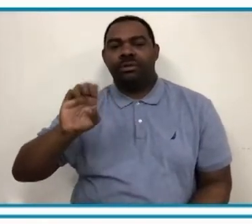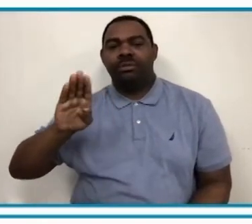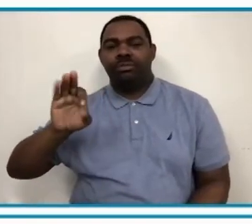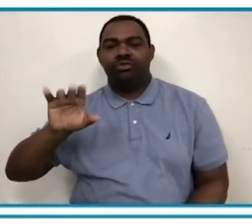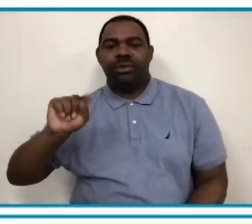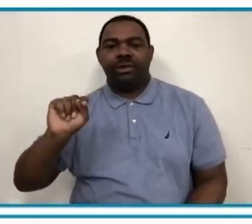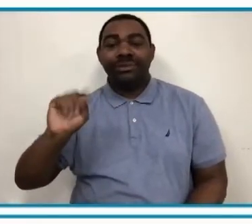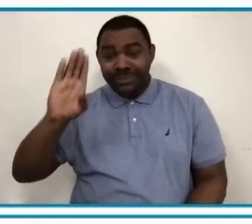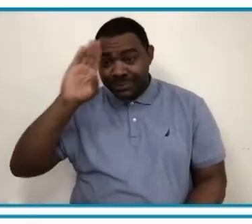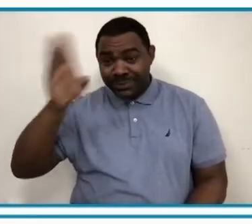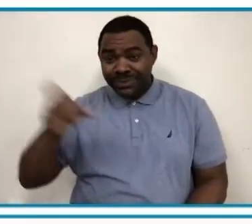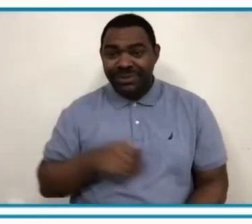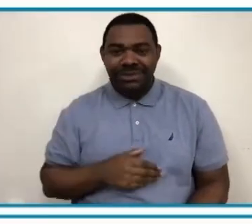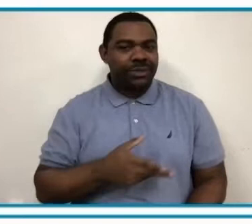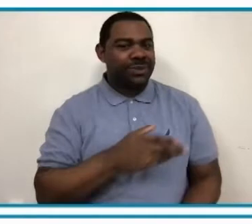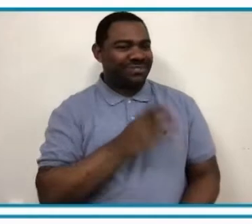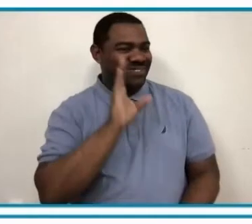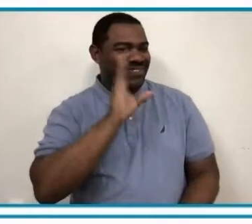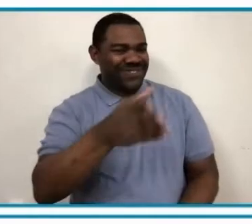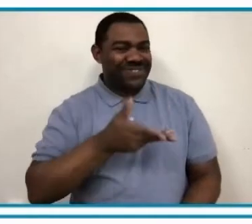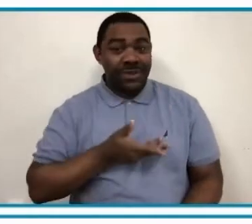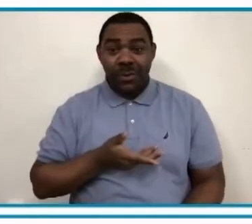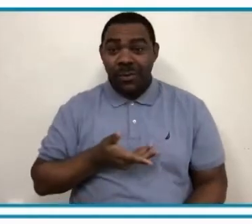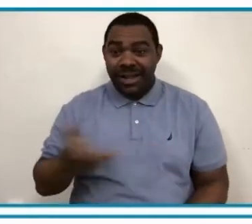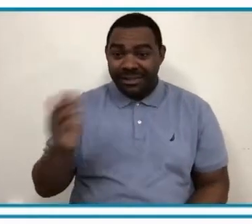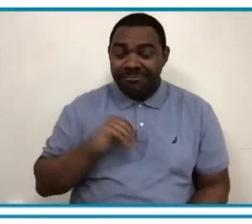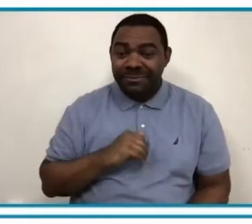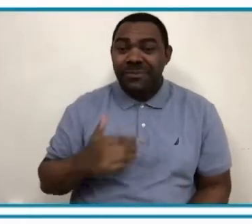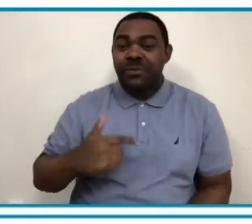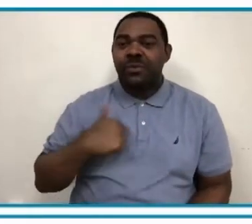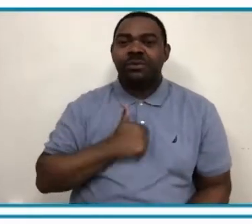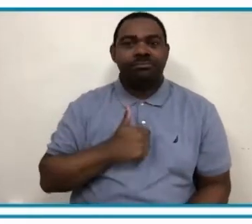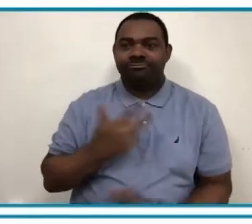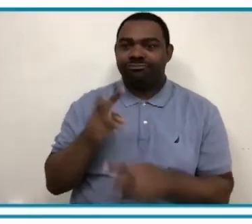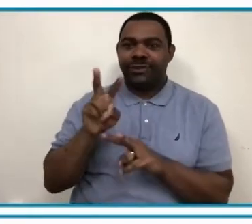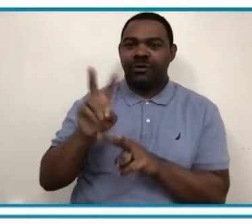Welcome and we'd love to hear from you as well of course on how your team's collaboration